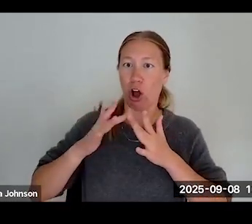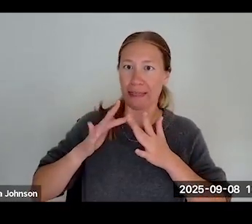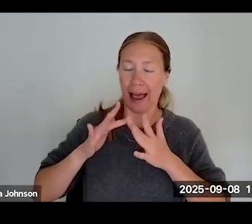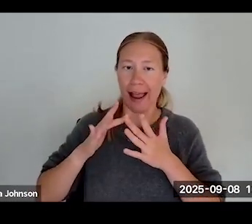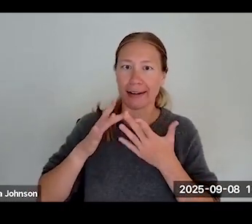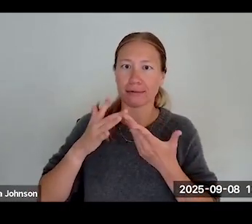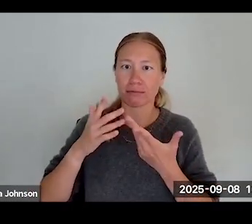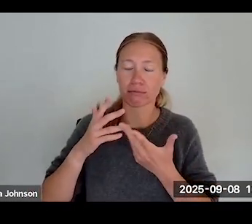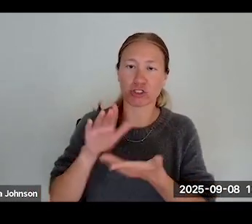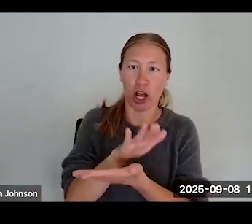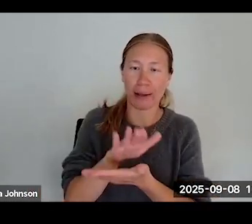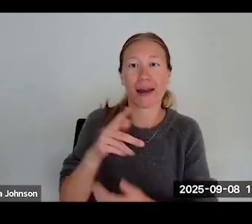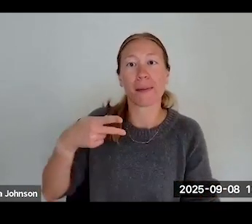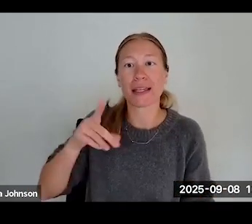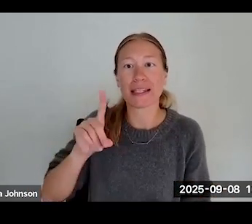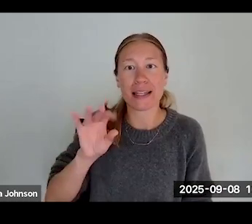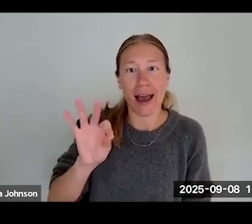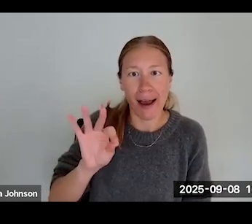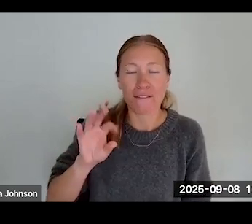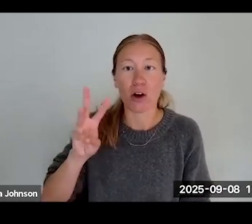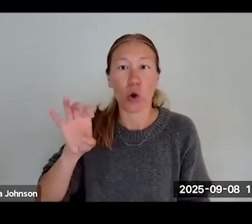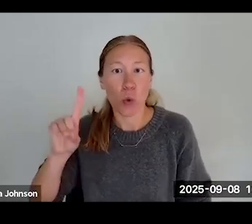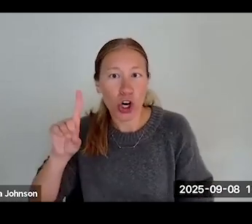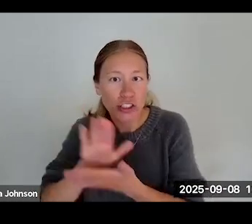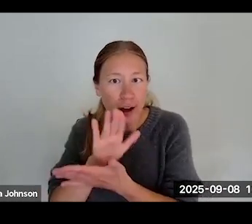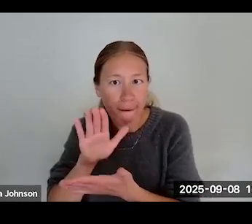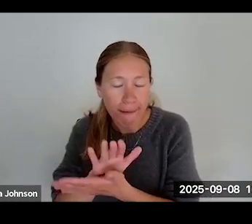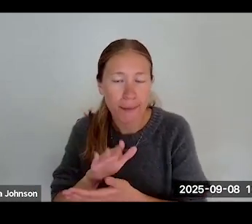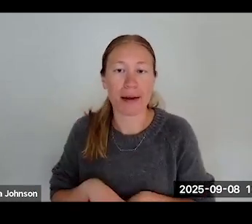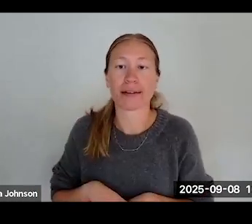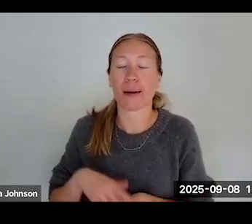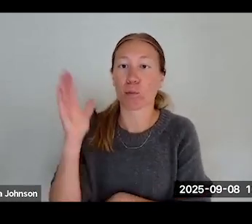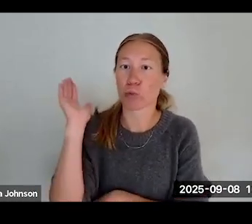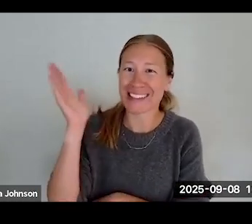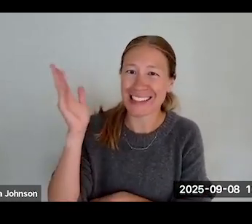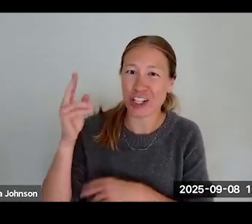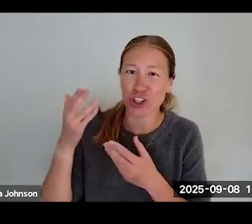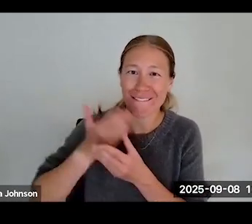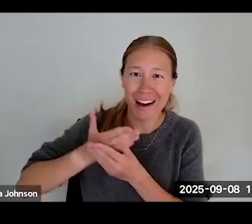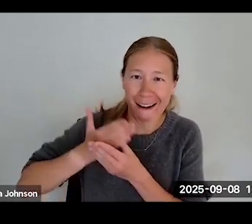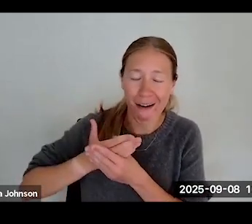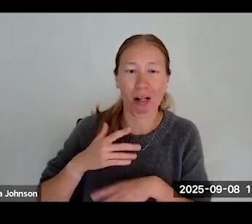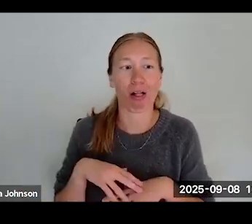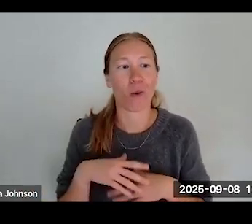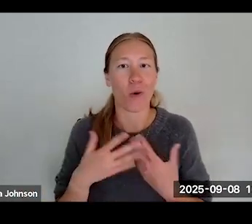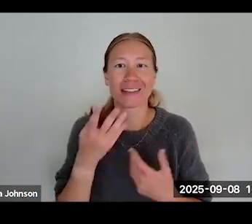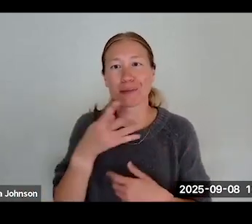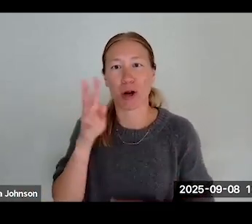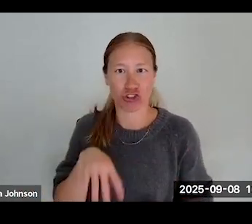such as PDFs, word processor file formats, presentation file formats, and spreadsheet file formats.